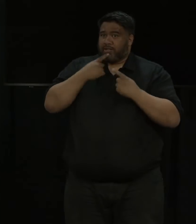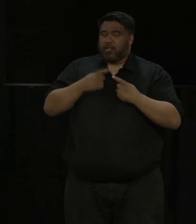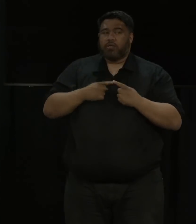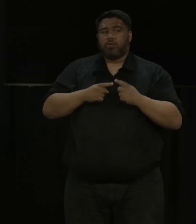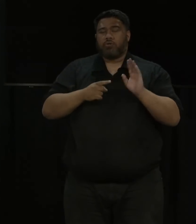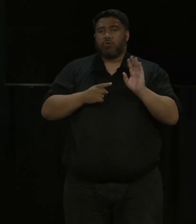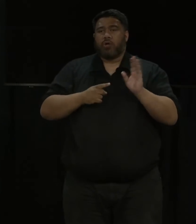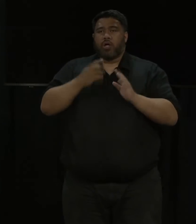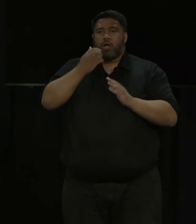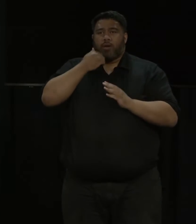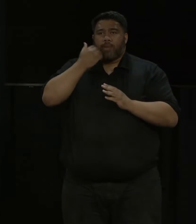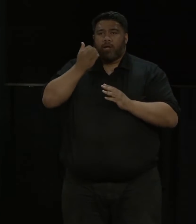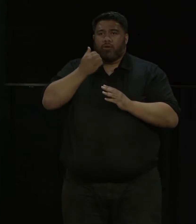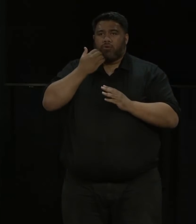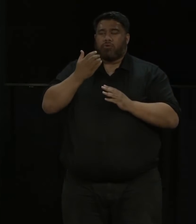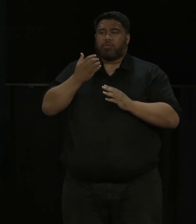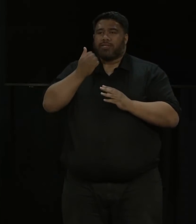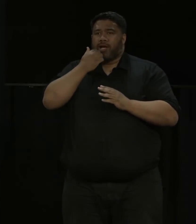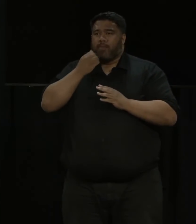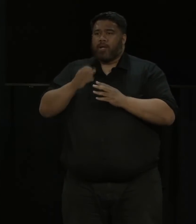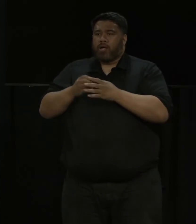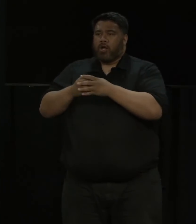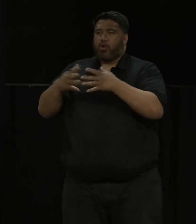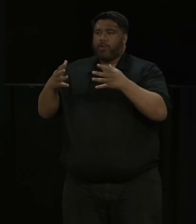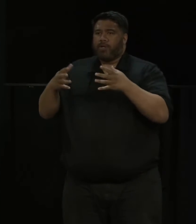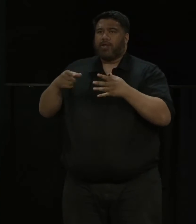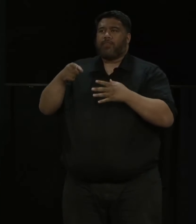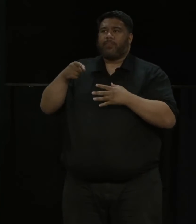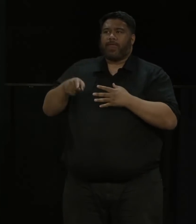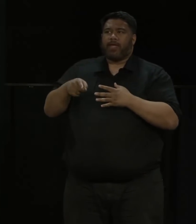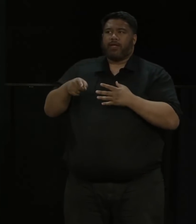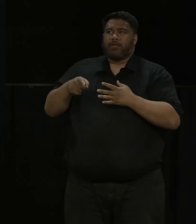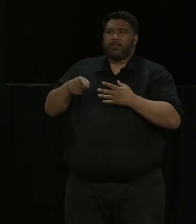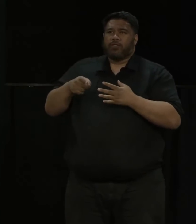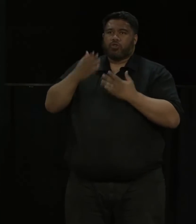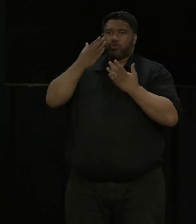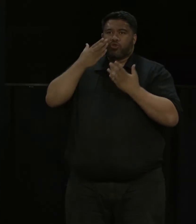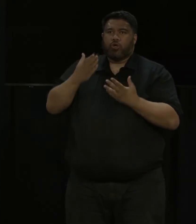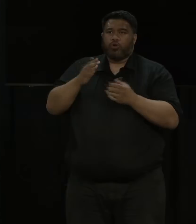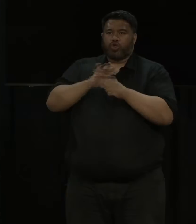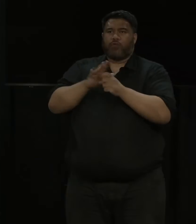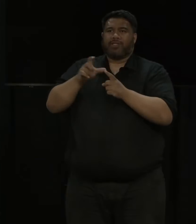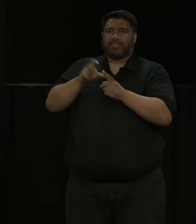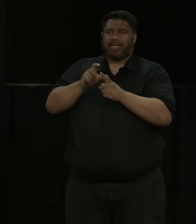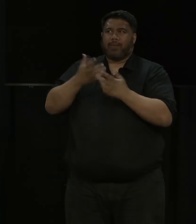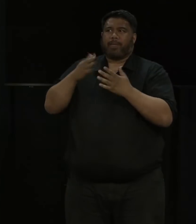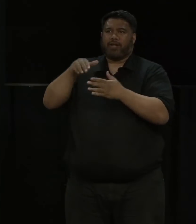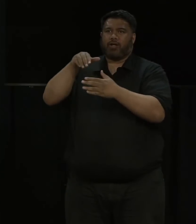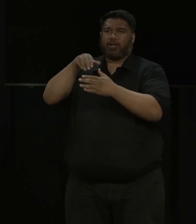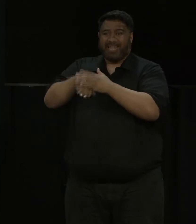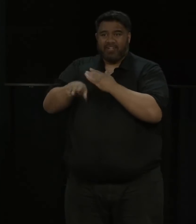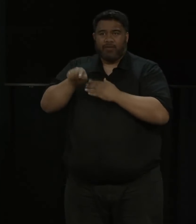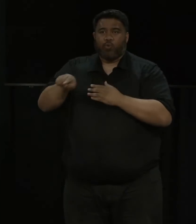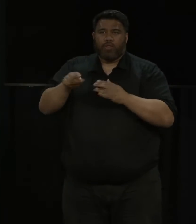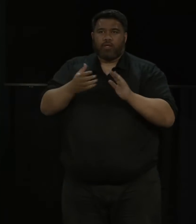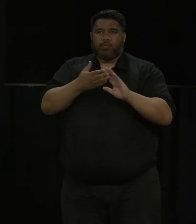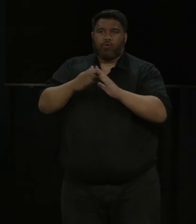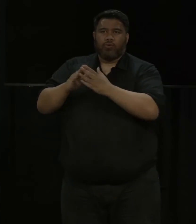just not looked at it in the last week or is there a reason not to look at it or are you deciding not to?